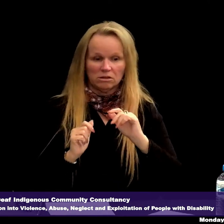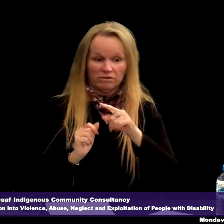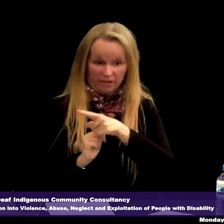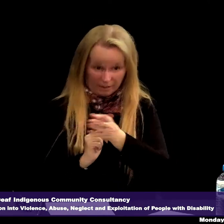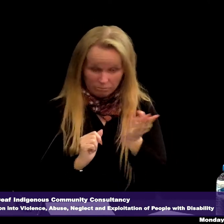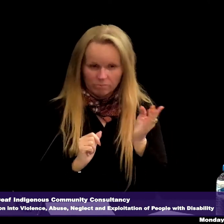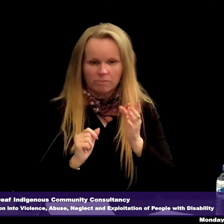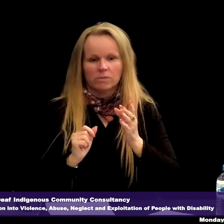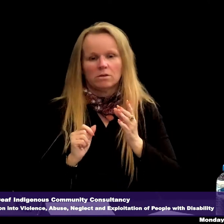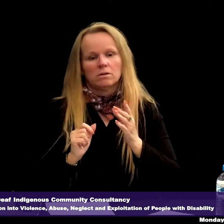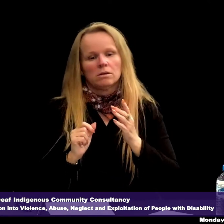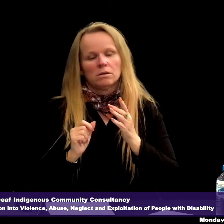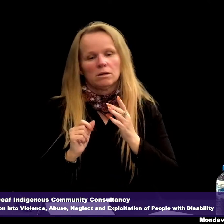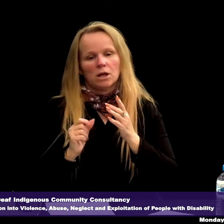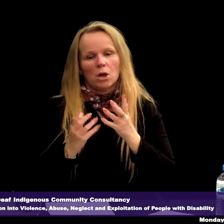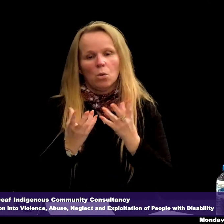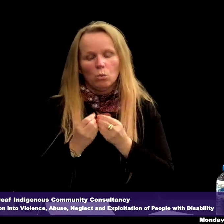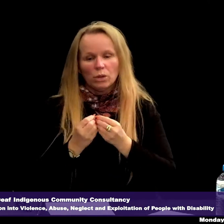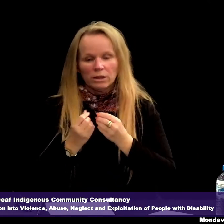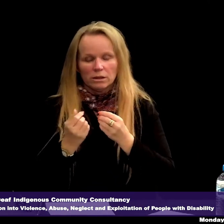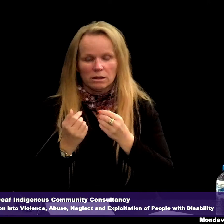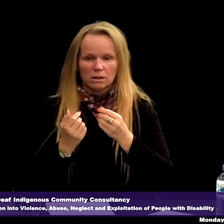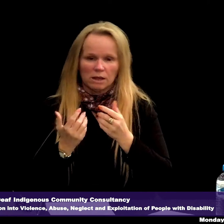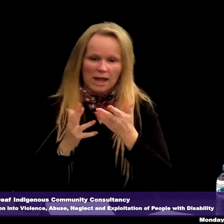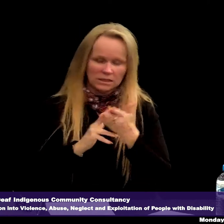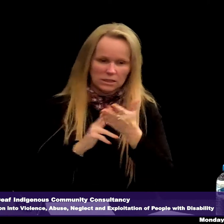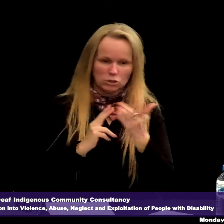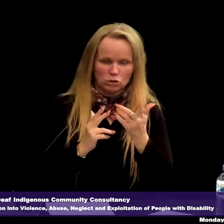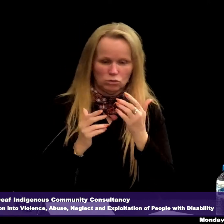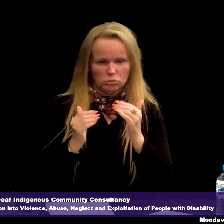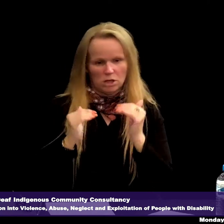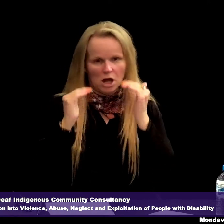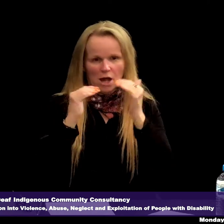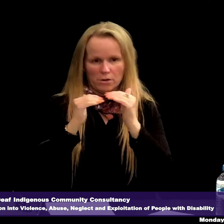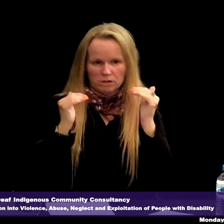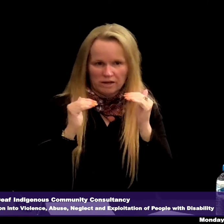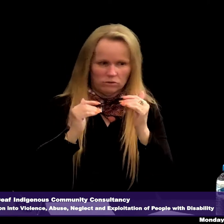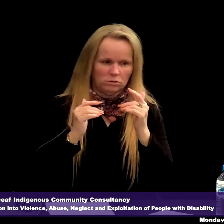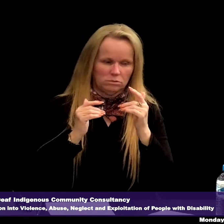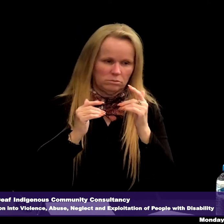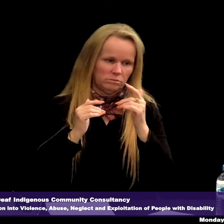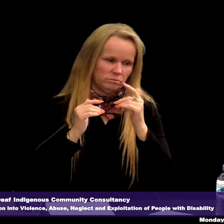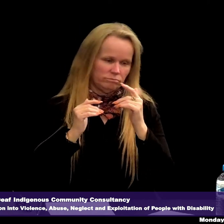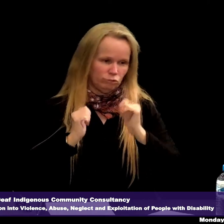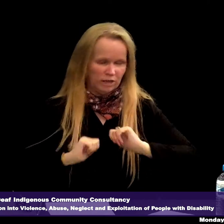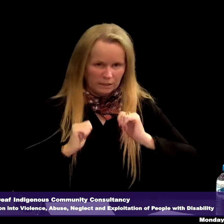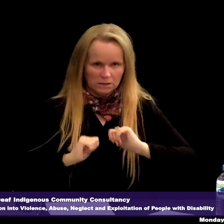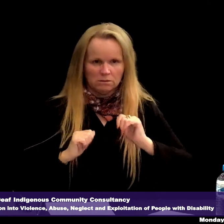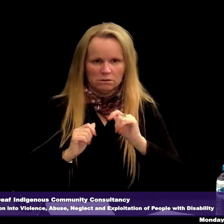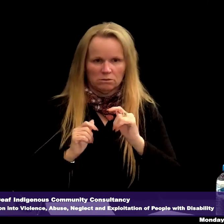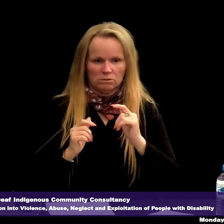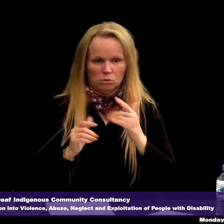improve training for them as well and give them access to really high-level training -